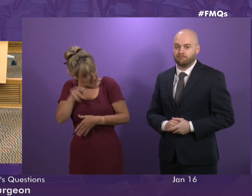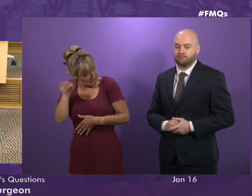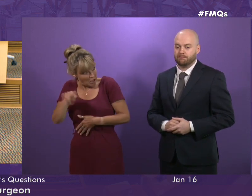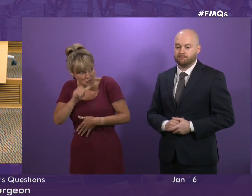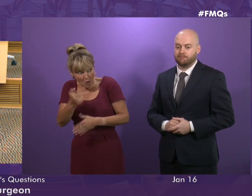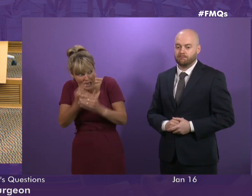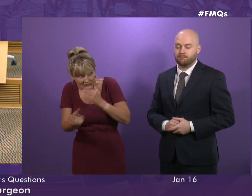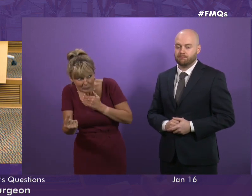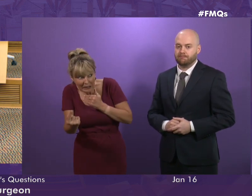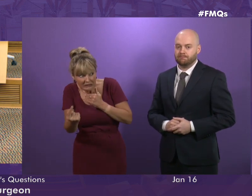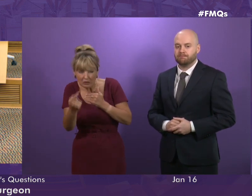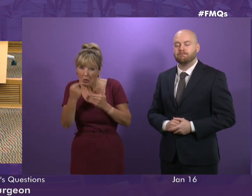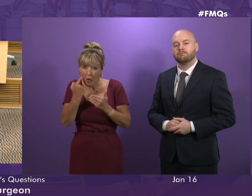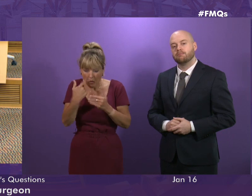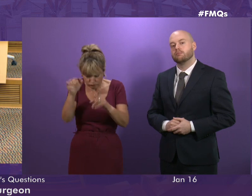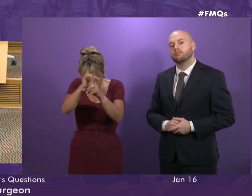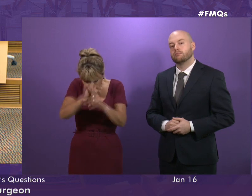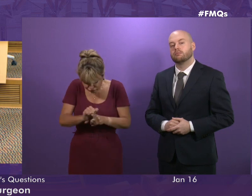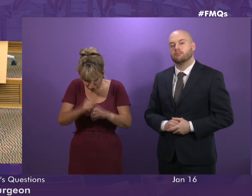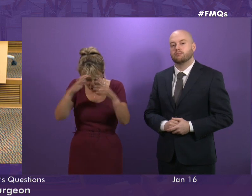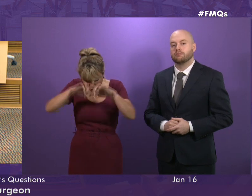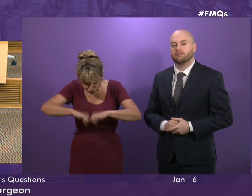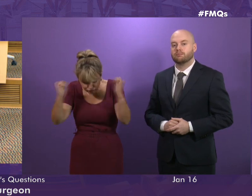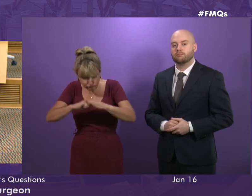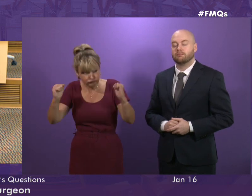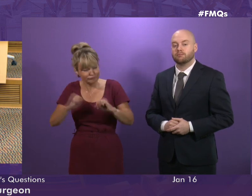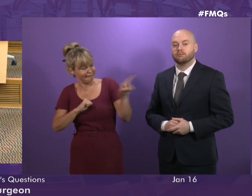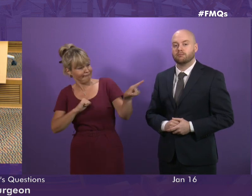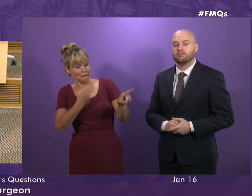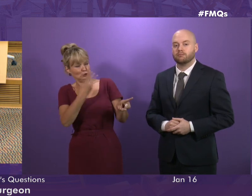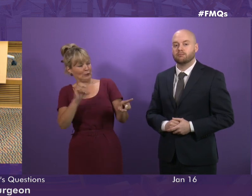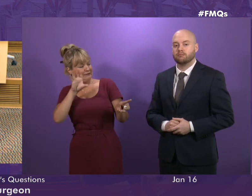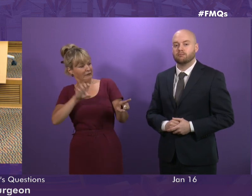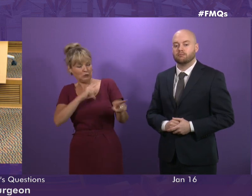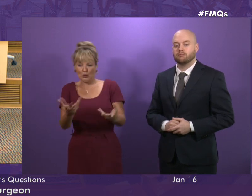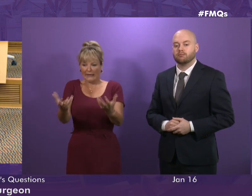as I said earlier, was welcomed by the Scottish Conservatives, who accepted and agreed with